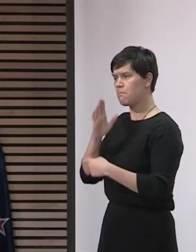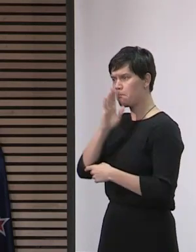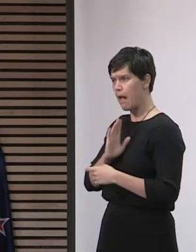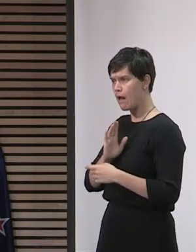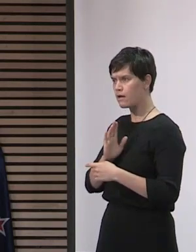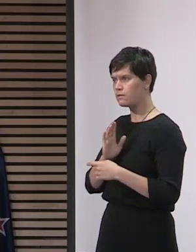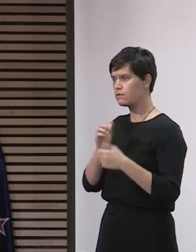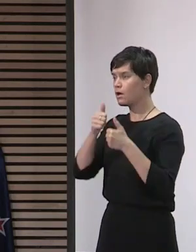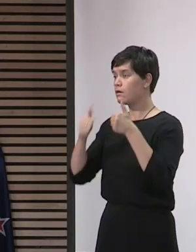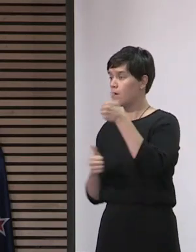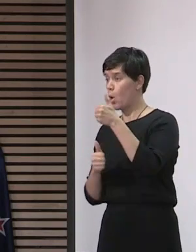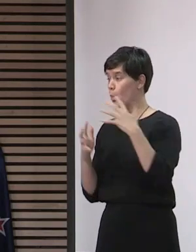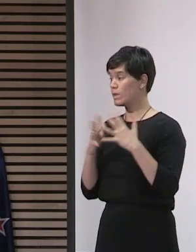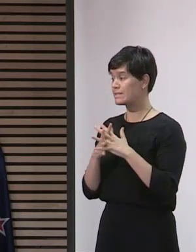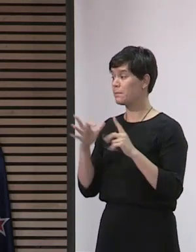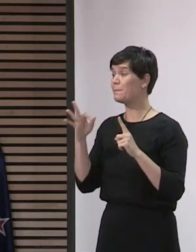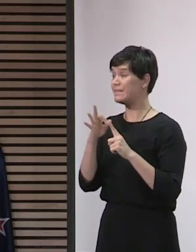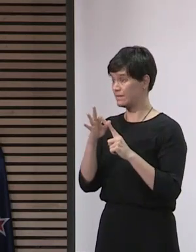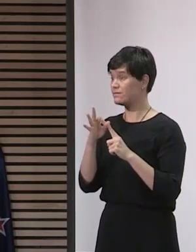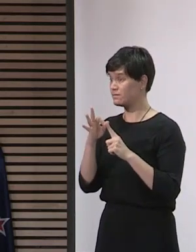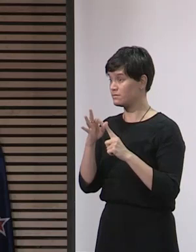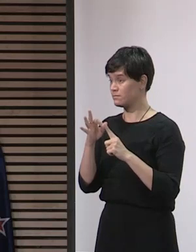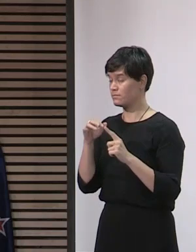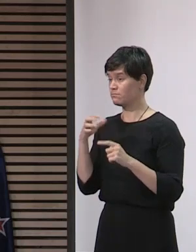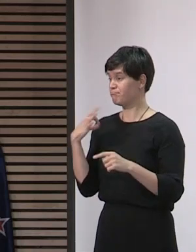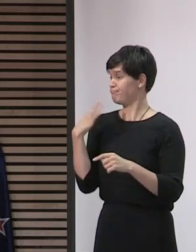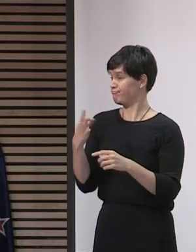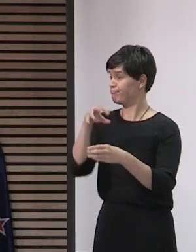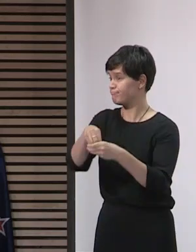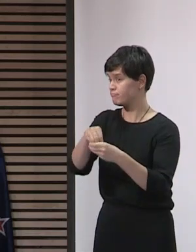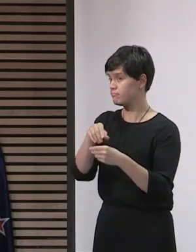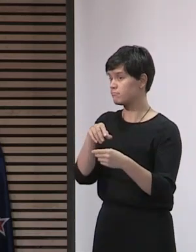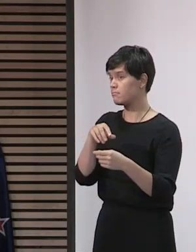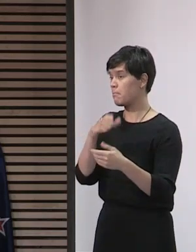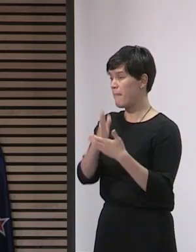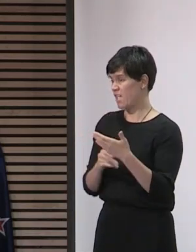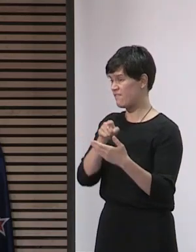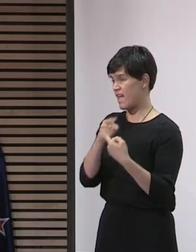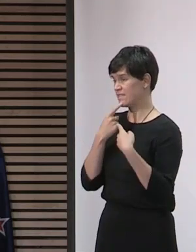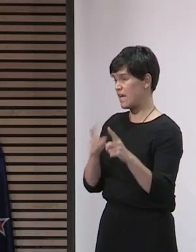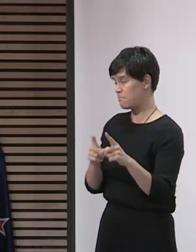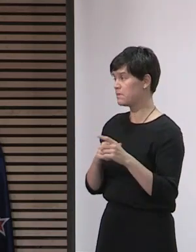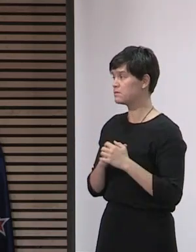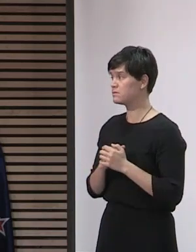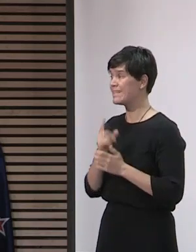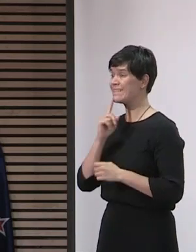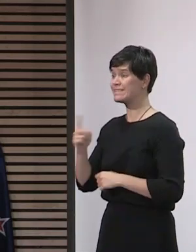plain-speaking. I think the Deputy Prime Minister rightly set out, on behalf of New